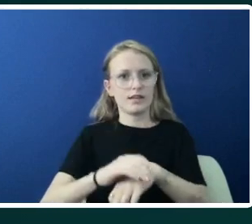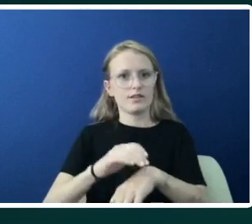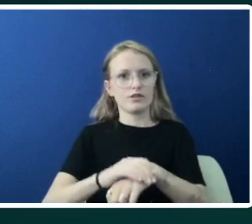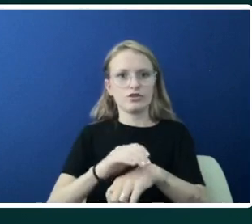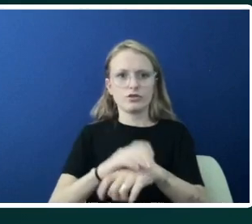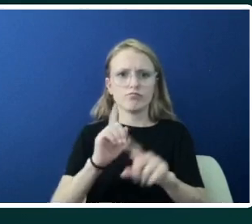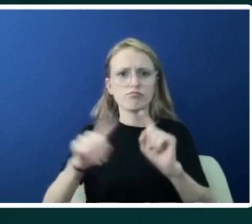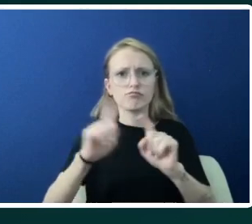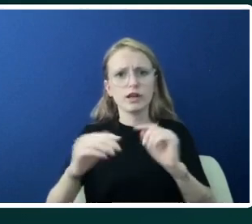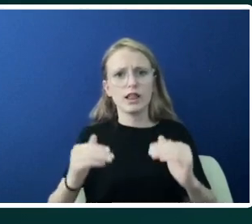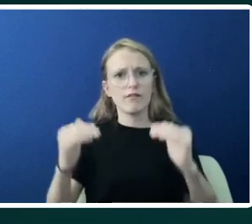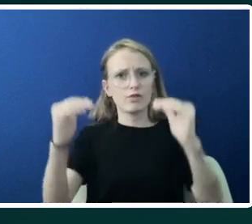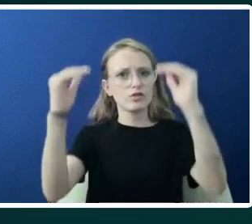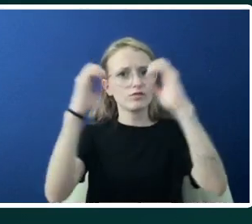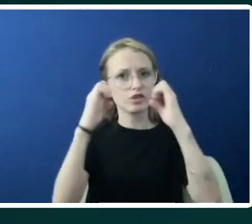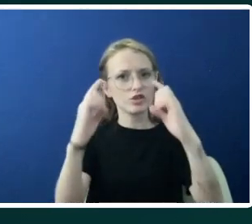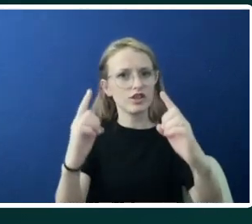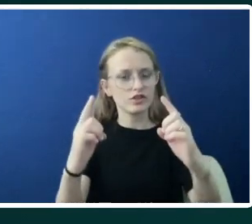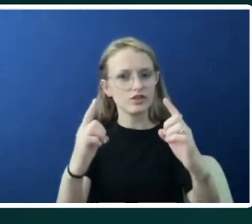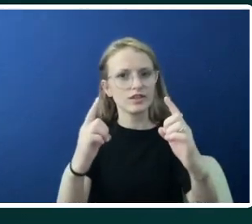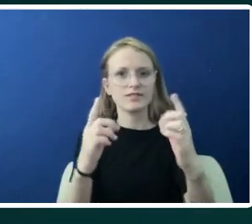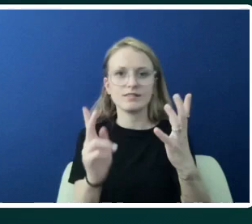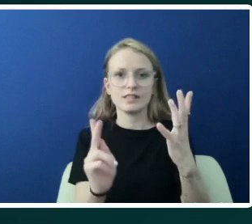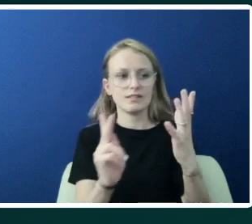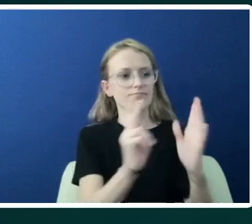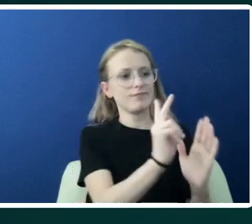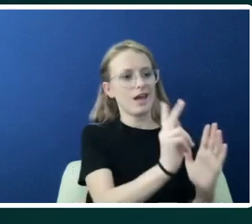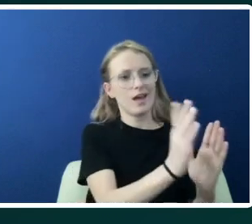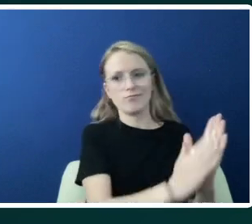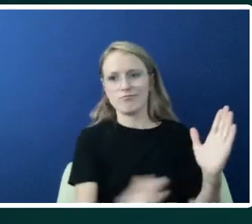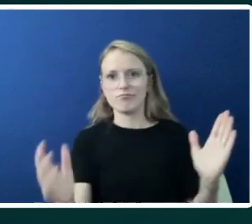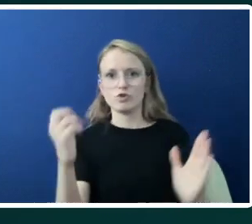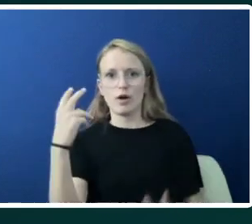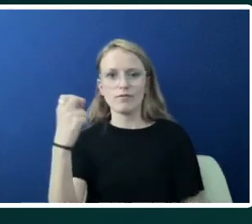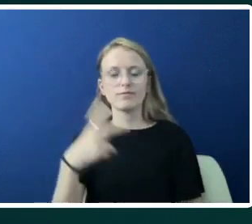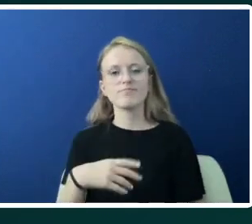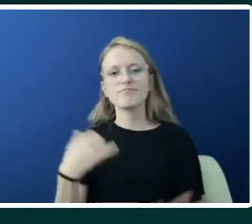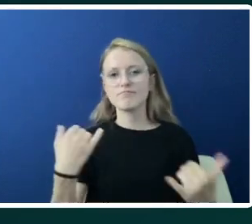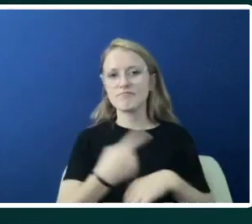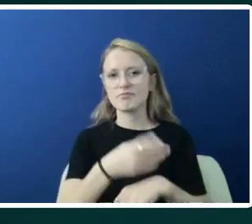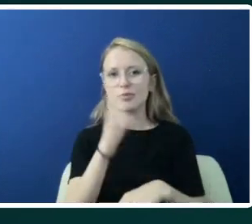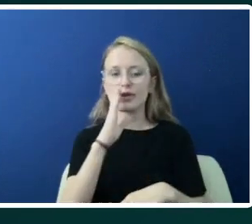In this session, the panel will share strategies from the Digital Democratic Dialogue or 3D